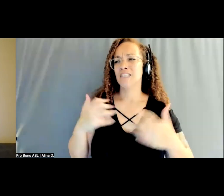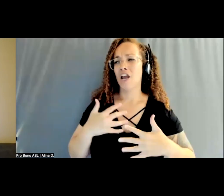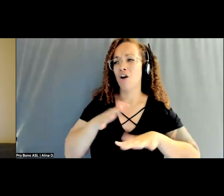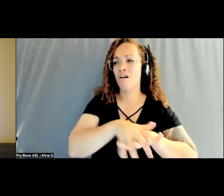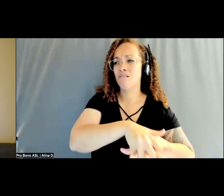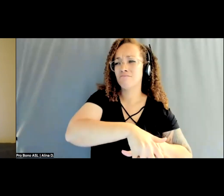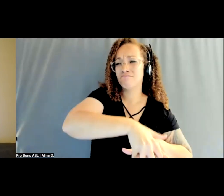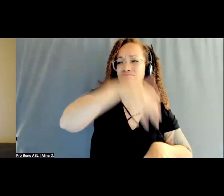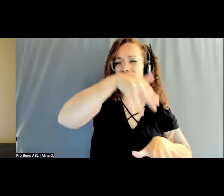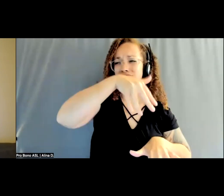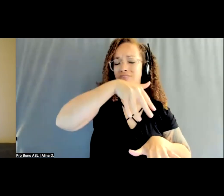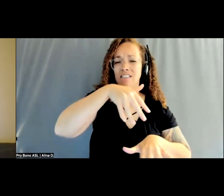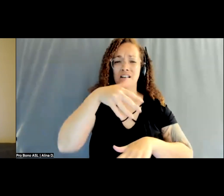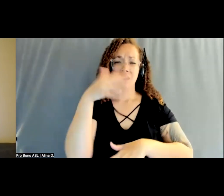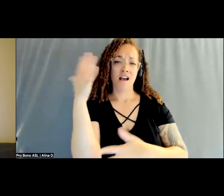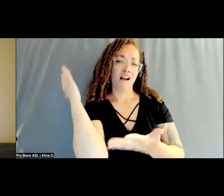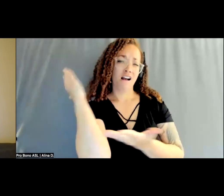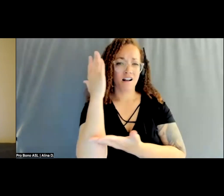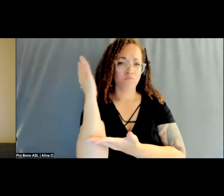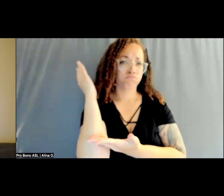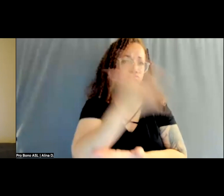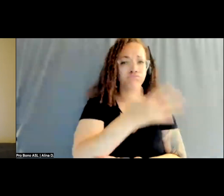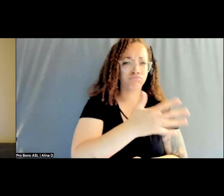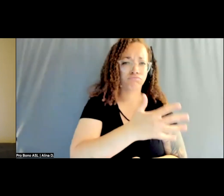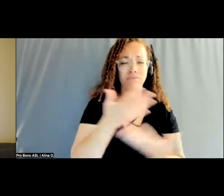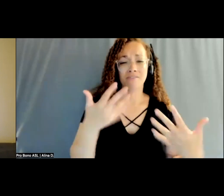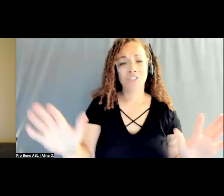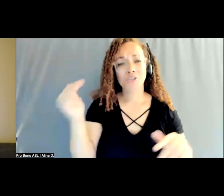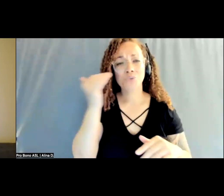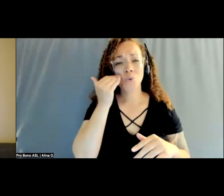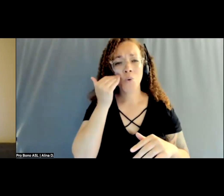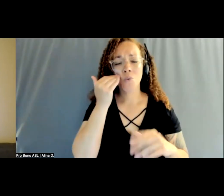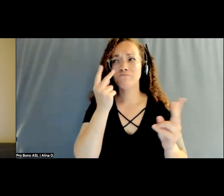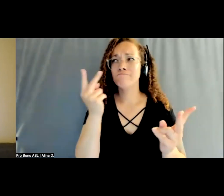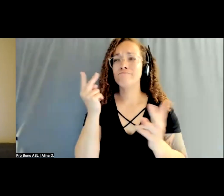all of us knowing violence. but what else do the prophet-mothers say we know?